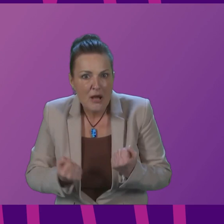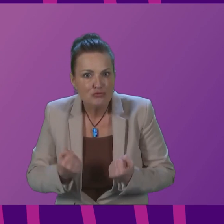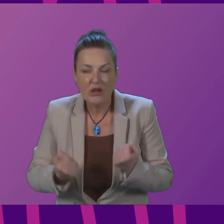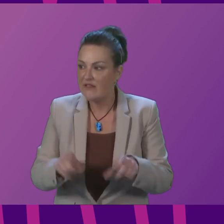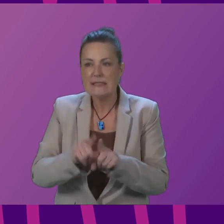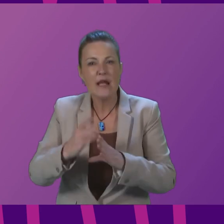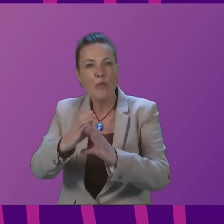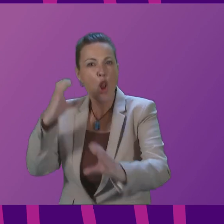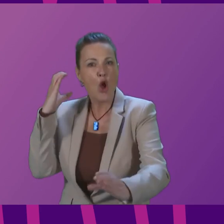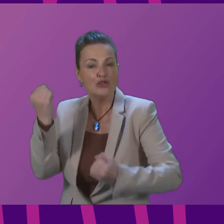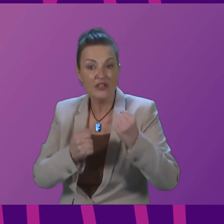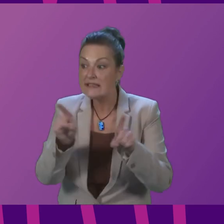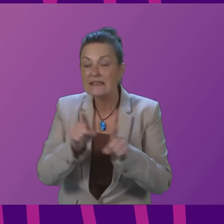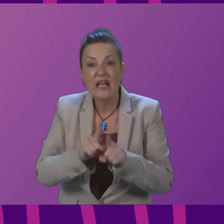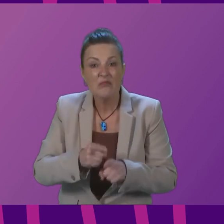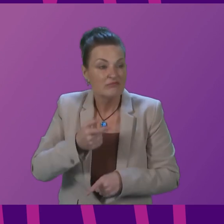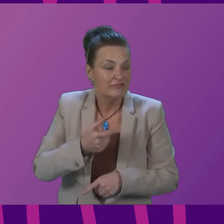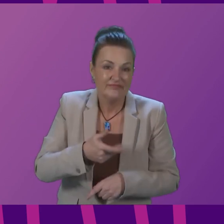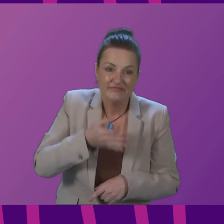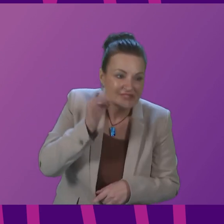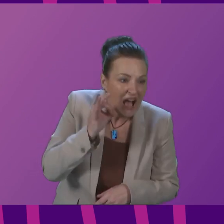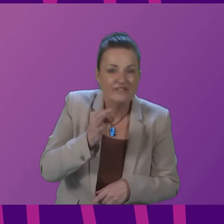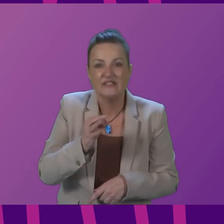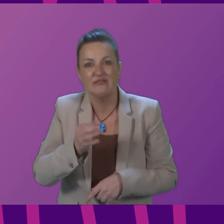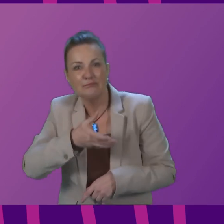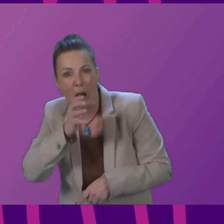many parts of the food and drink industry, the health service and social care.